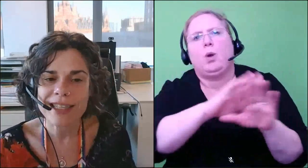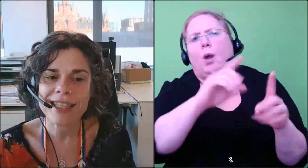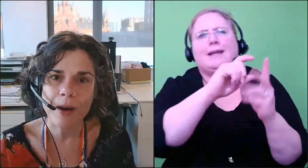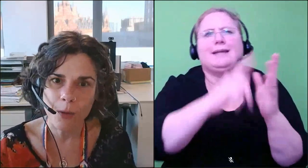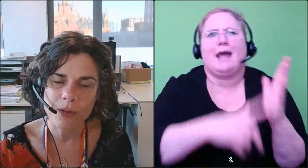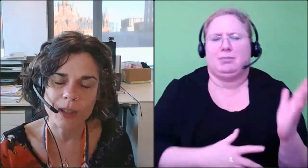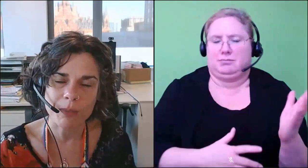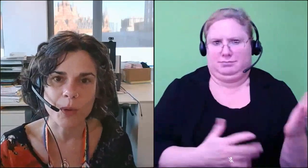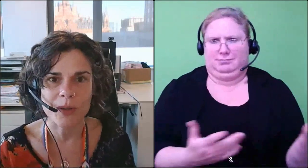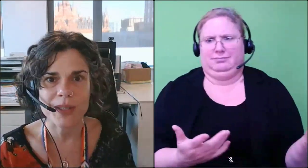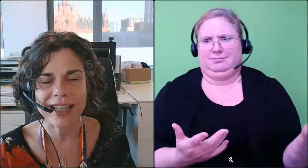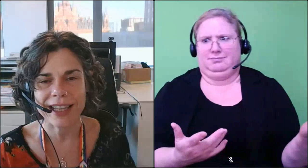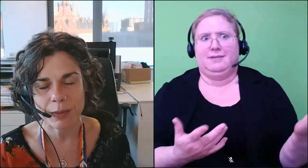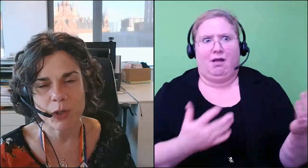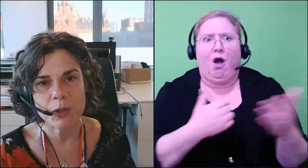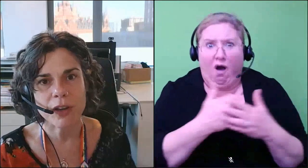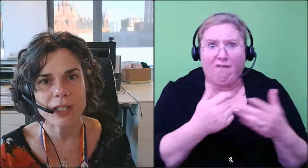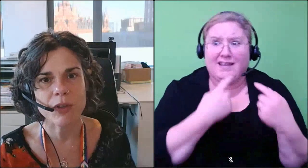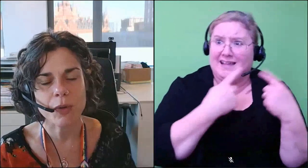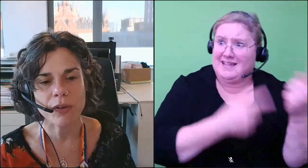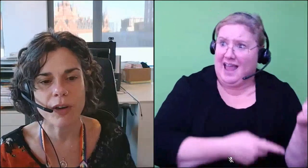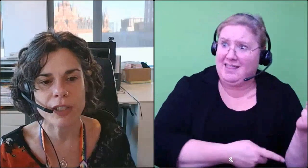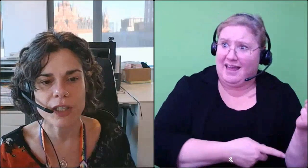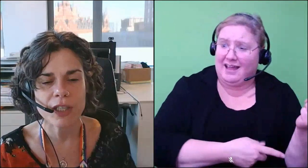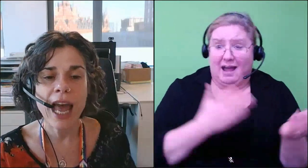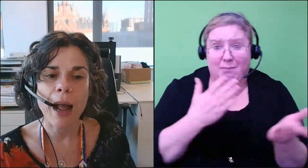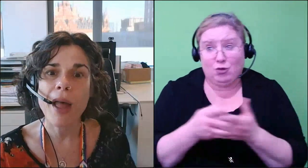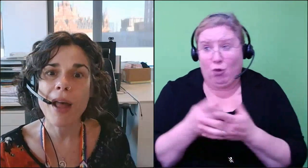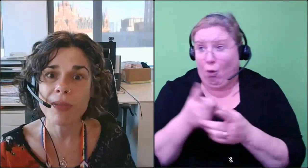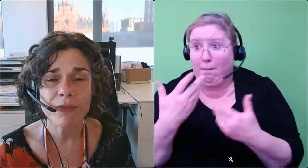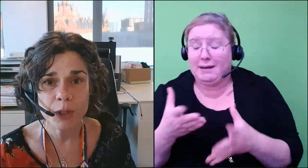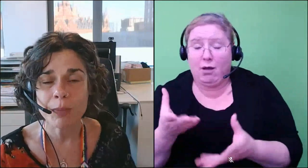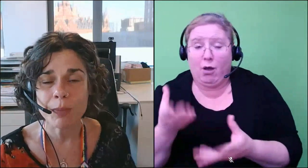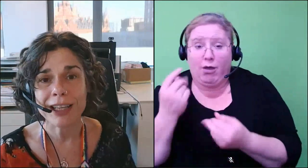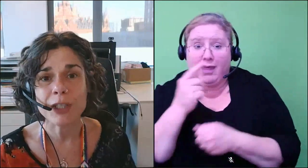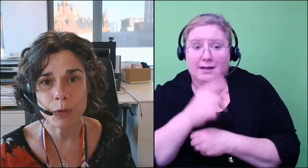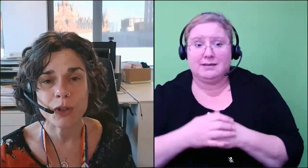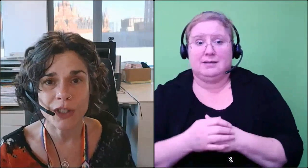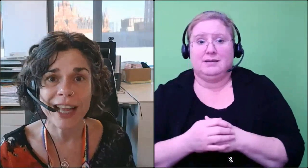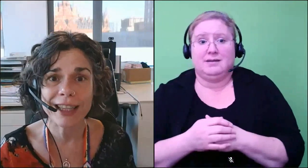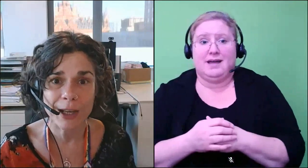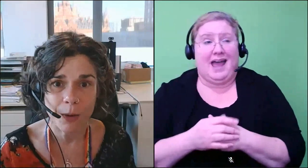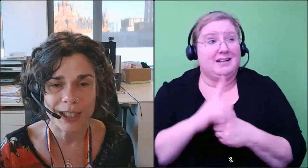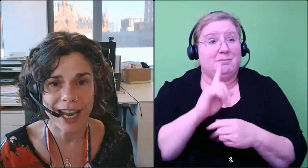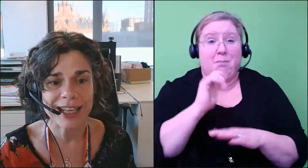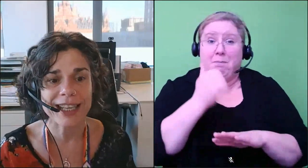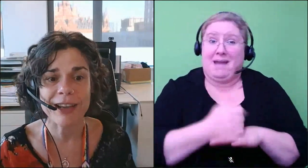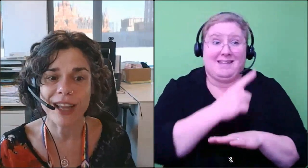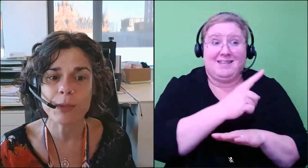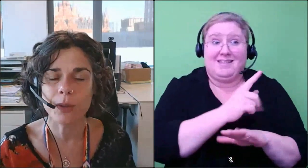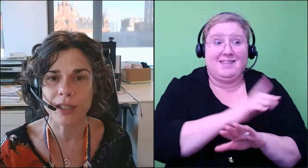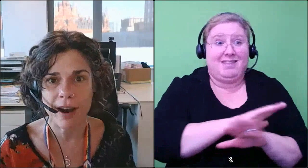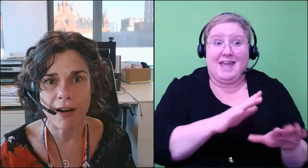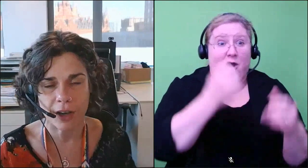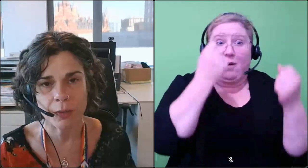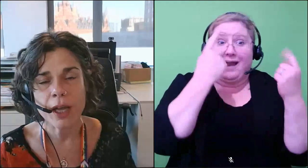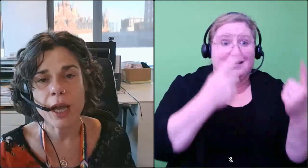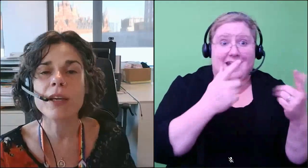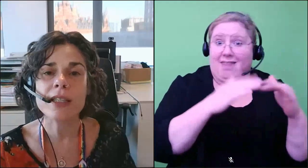It's amazing how often employers say that. I'm sure lots of you have heard it. And they fundamentally don't understand the Equality Act if that's what they argue, because